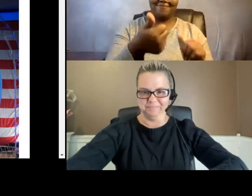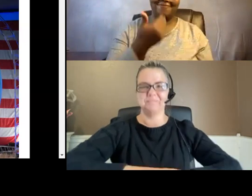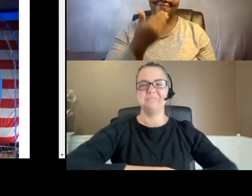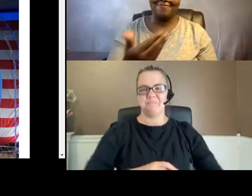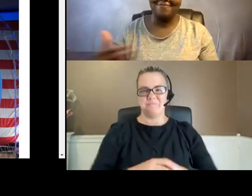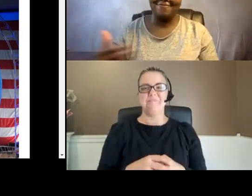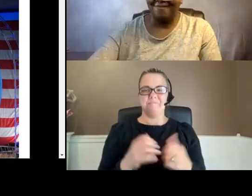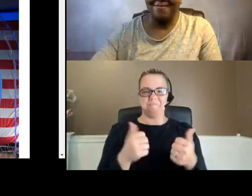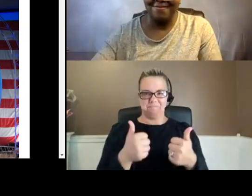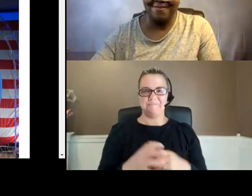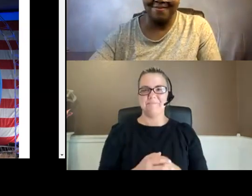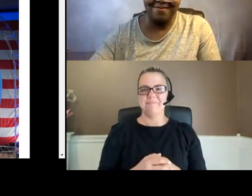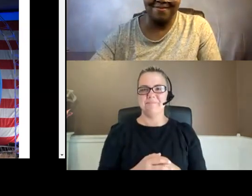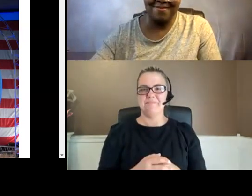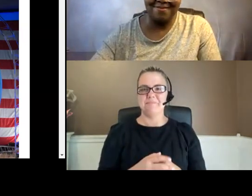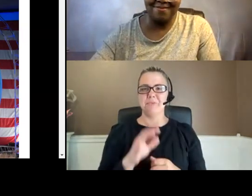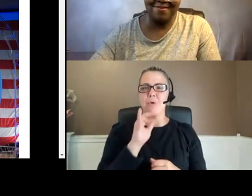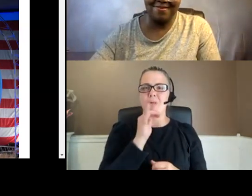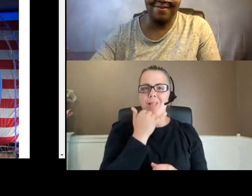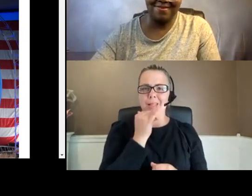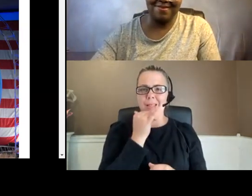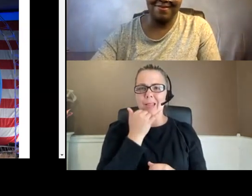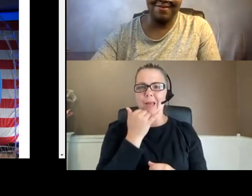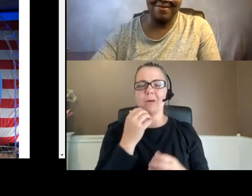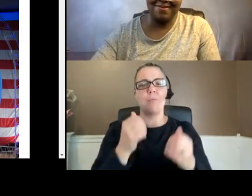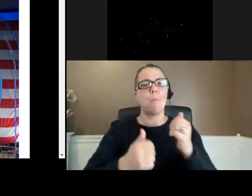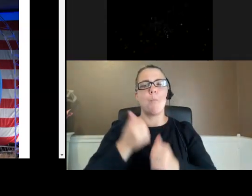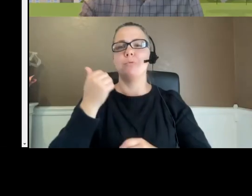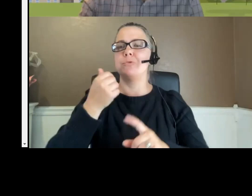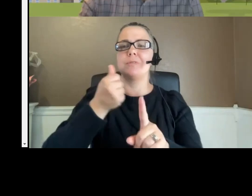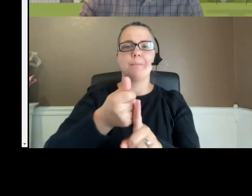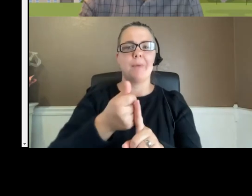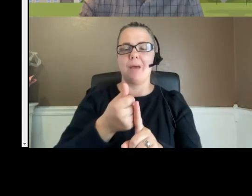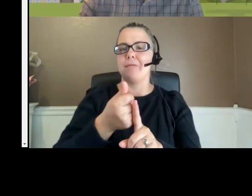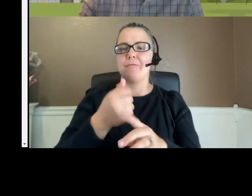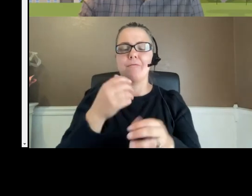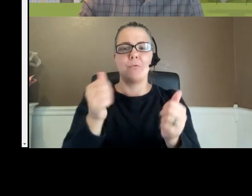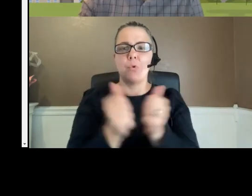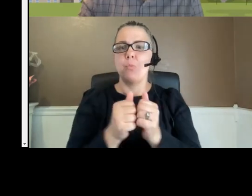are going to be among the things that are most impactful for users with disabilities but what